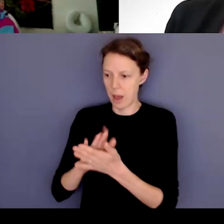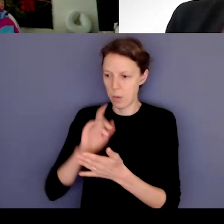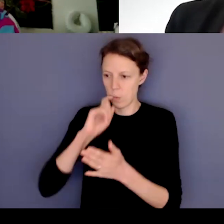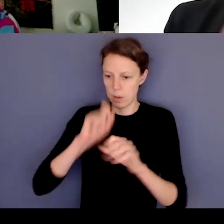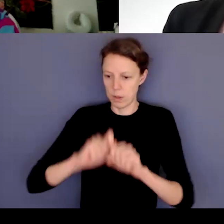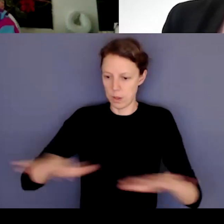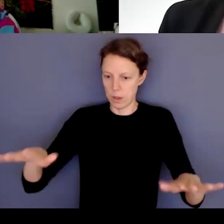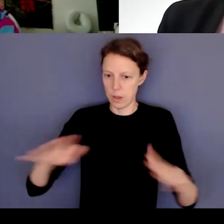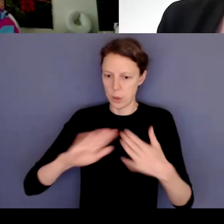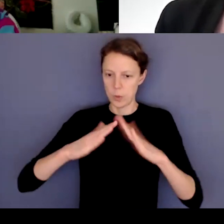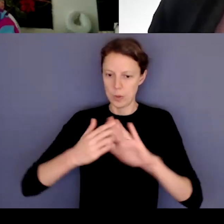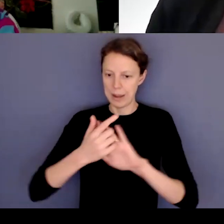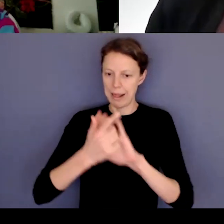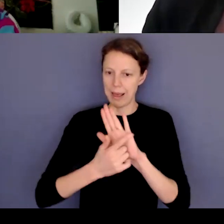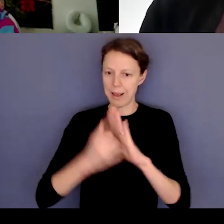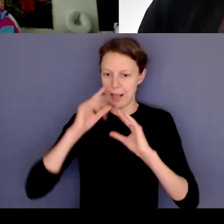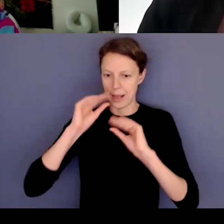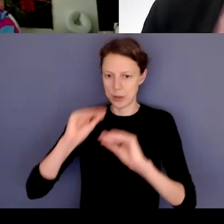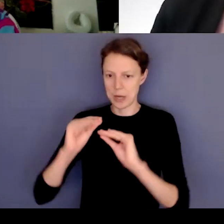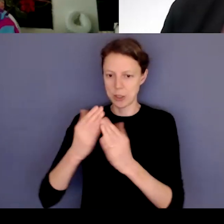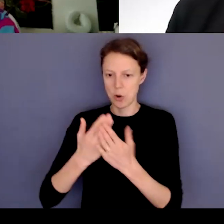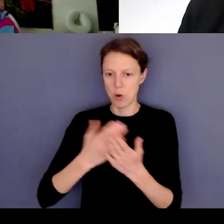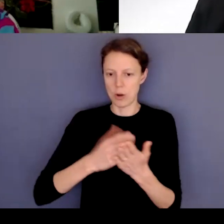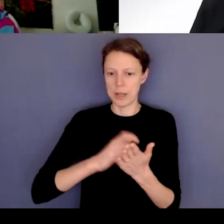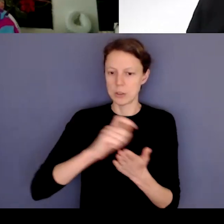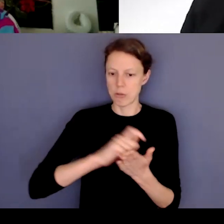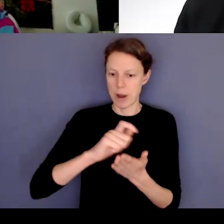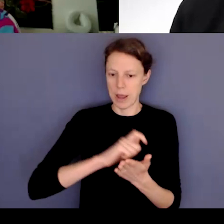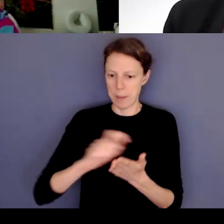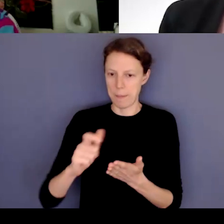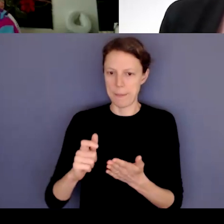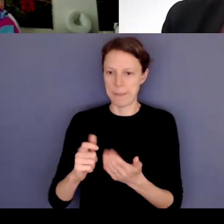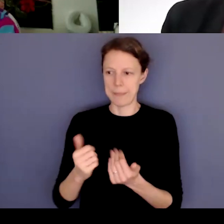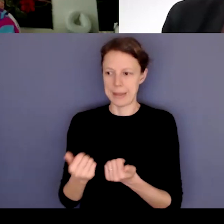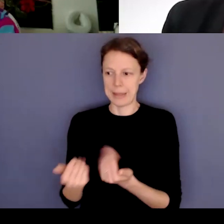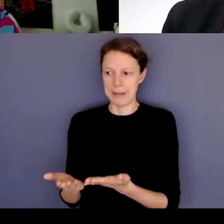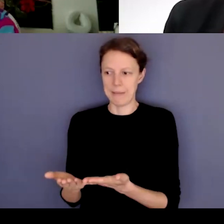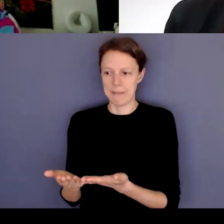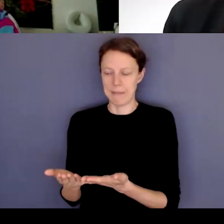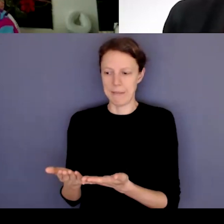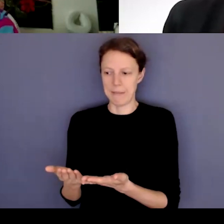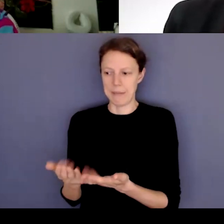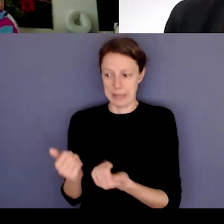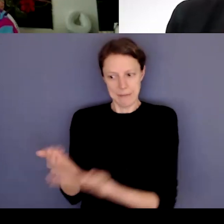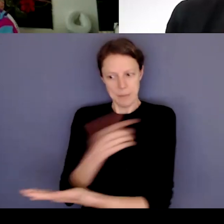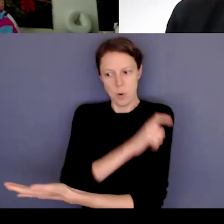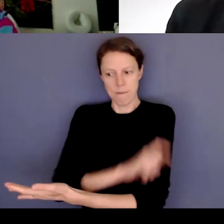confidence to try things. We really didn't know how everything was going to go, and so we spent a long time kind of